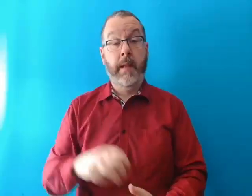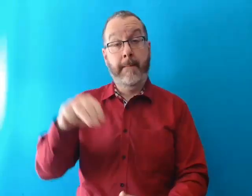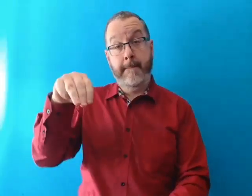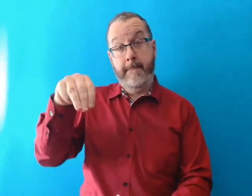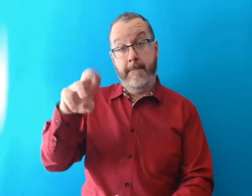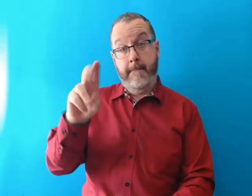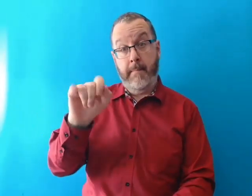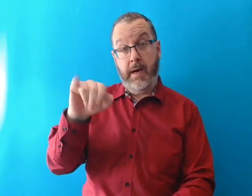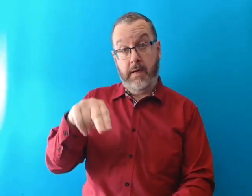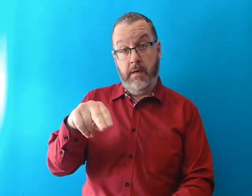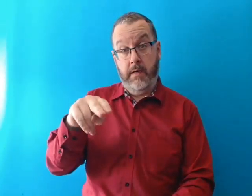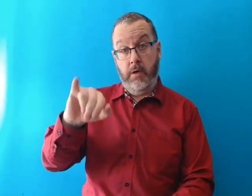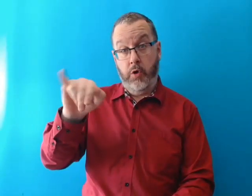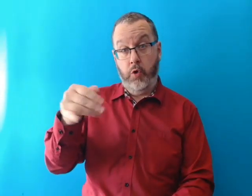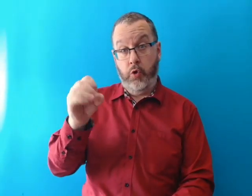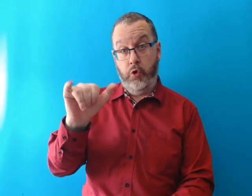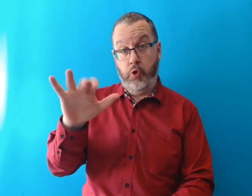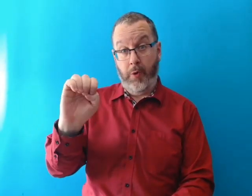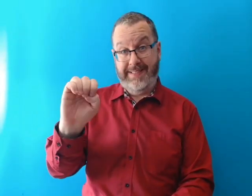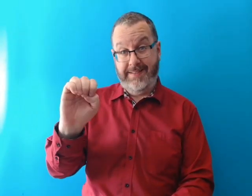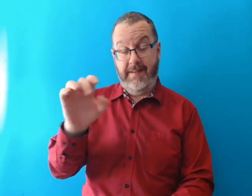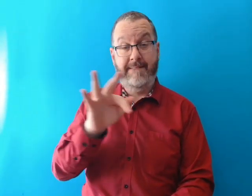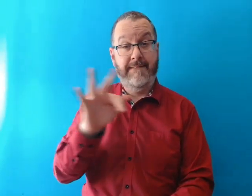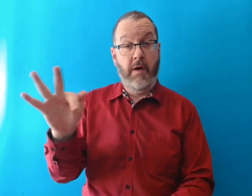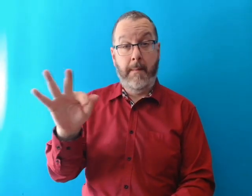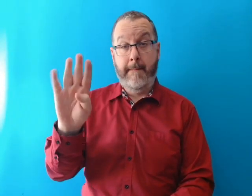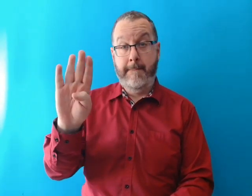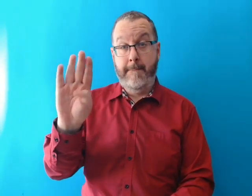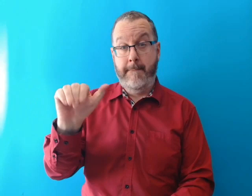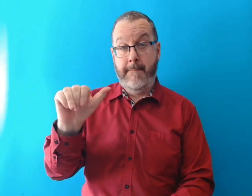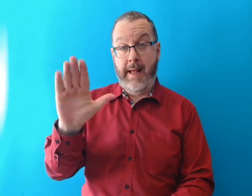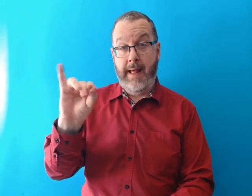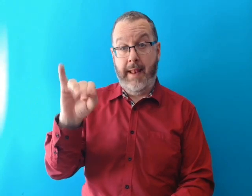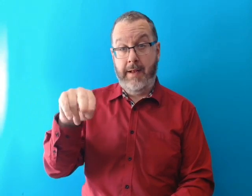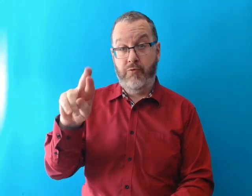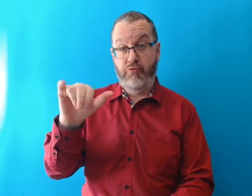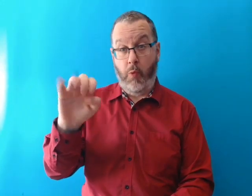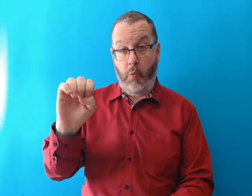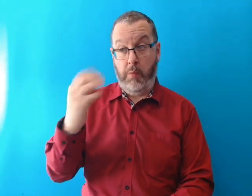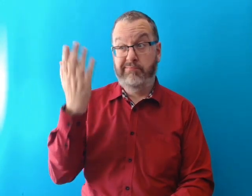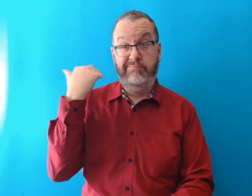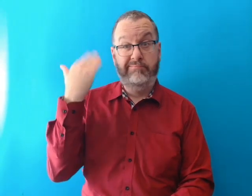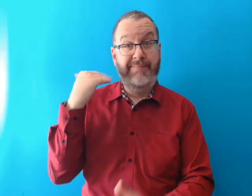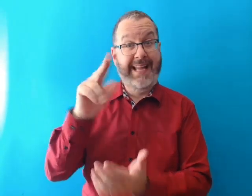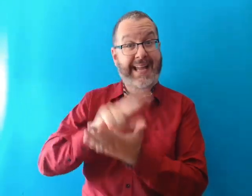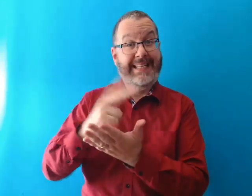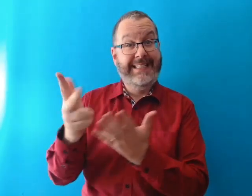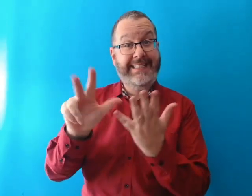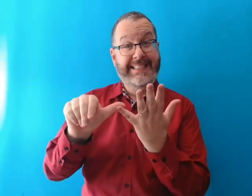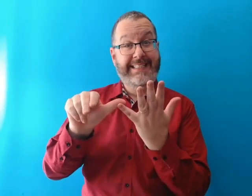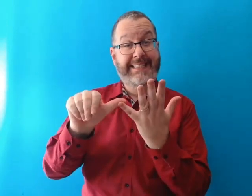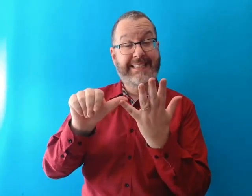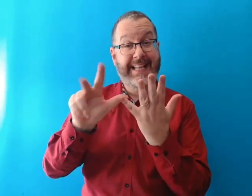Martin Joyce was from Ballinrobe, and was sent to Cabra in 1868